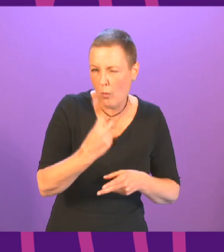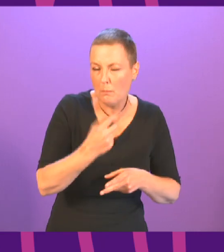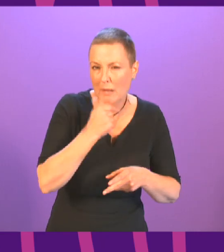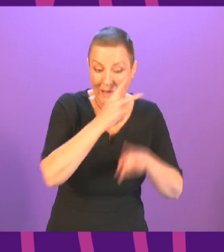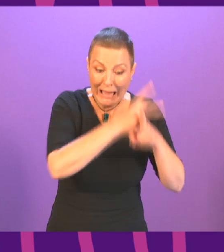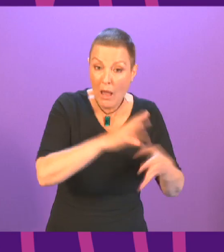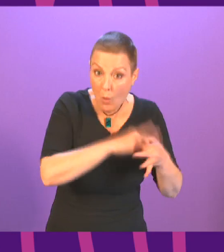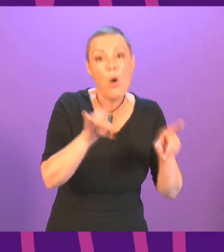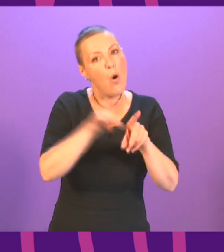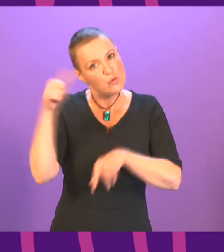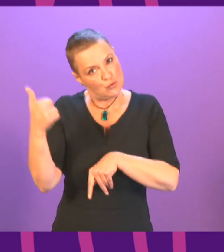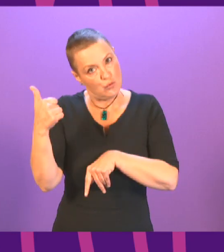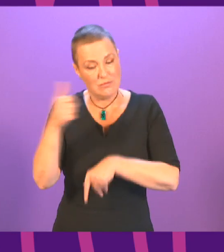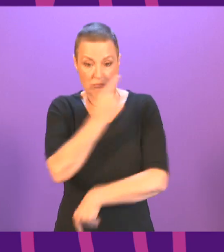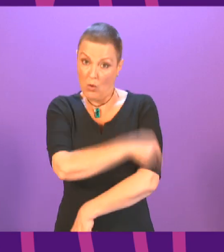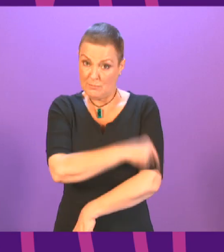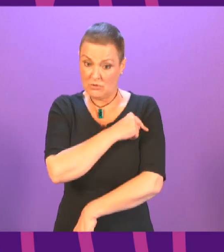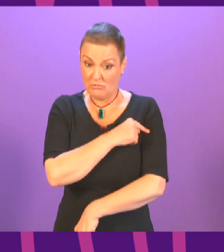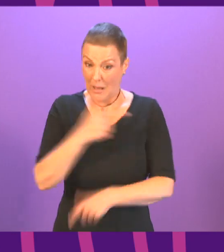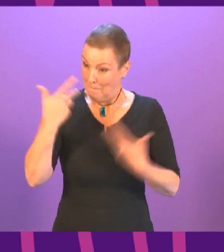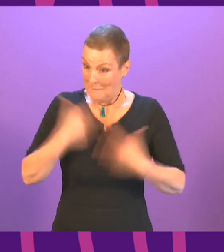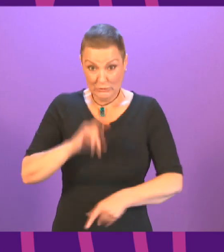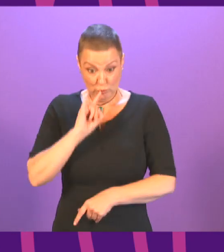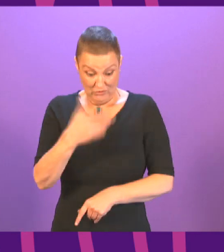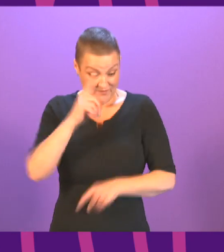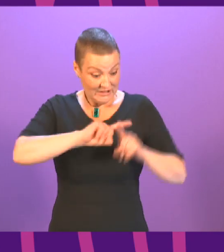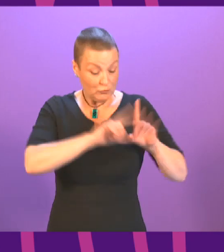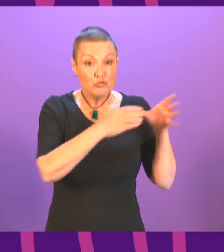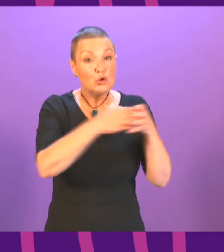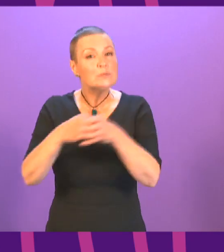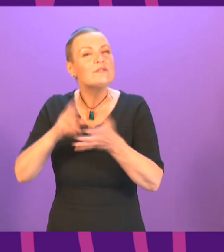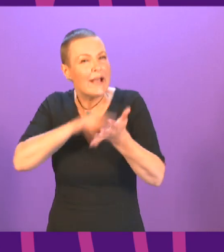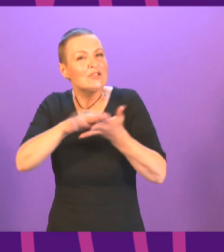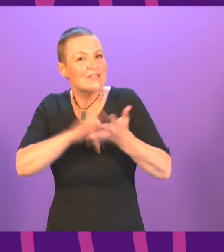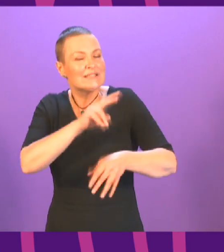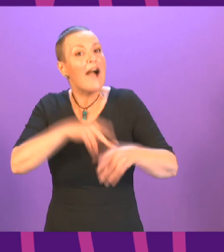I have talked about the groups of NHS staff that are already being tested. As we build